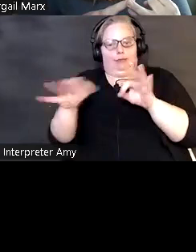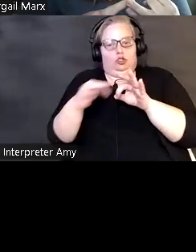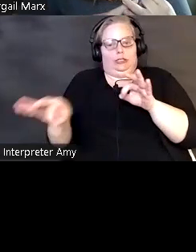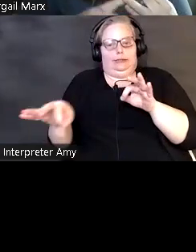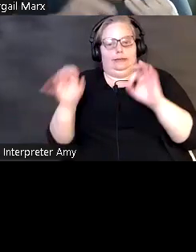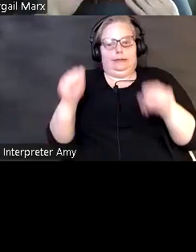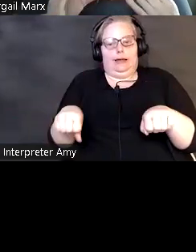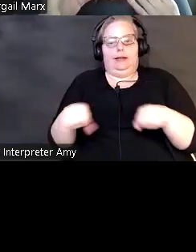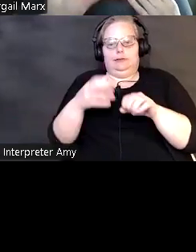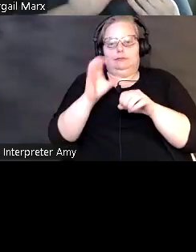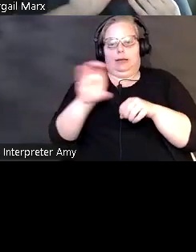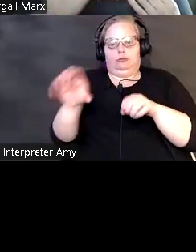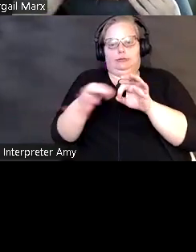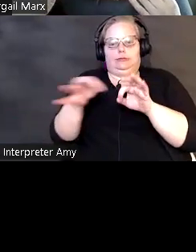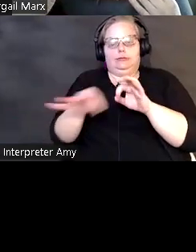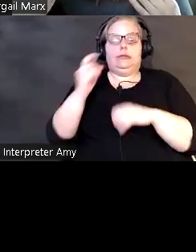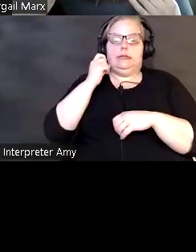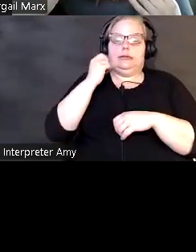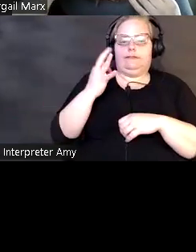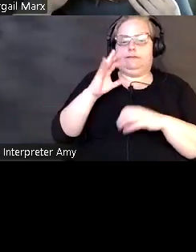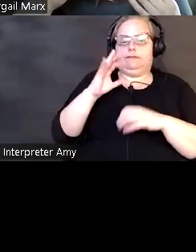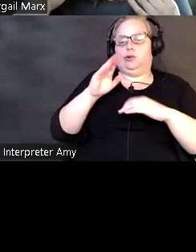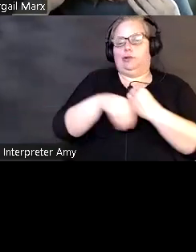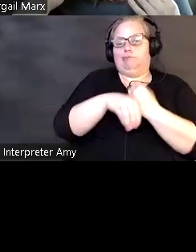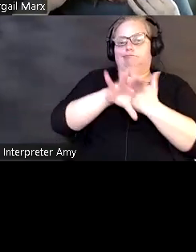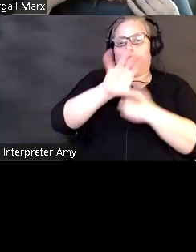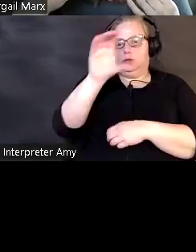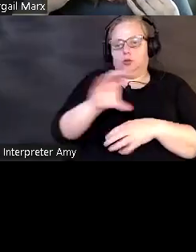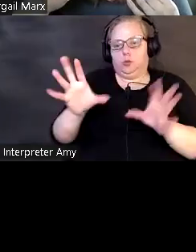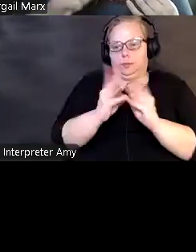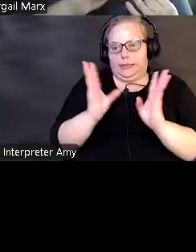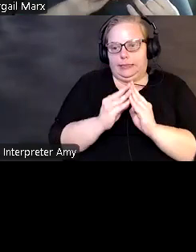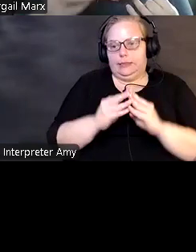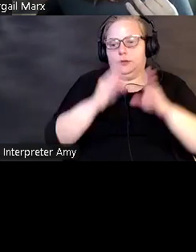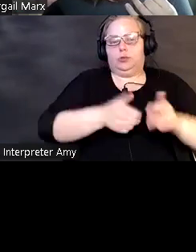creating where when you're on a Zoom meeting, the person who is using non-standard speech, whatever